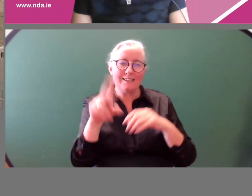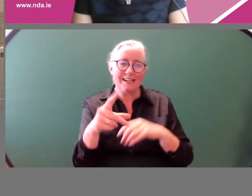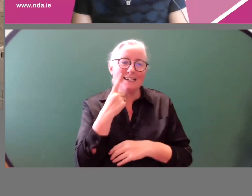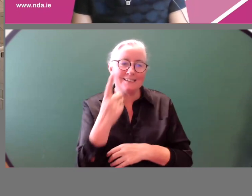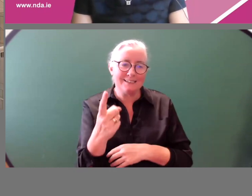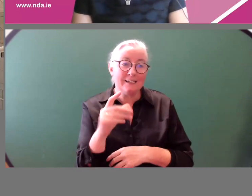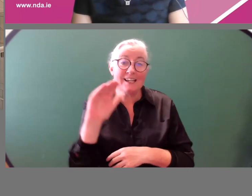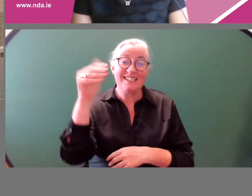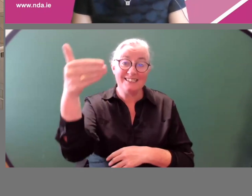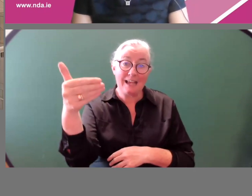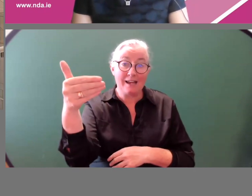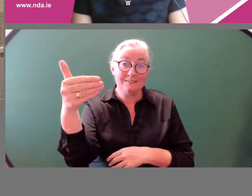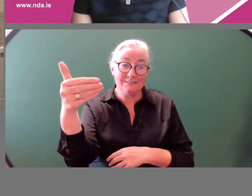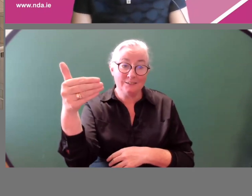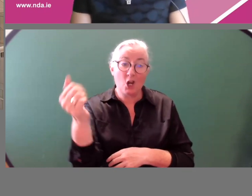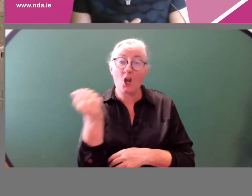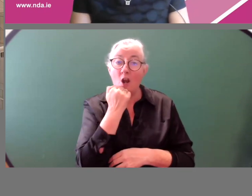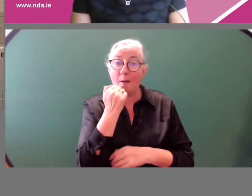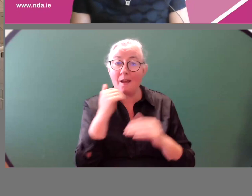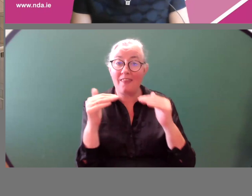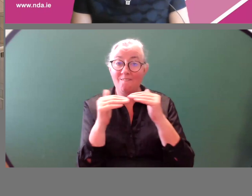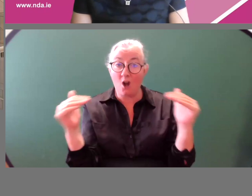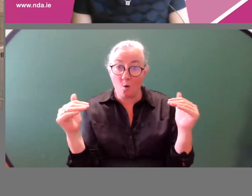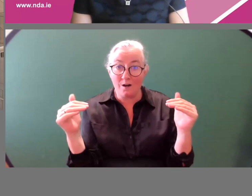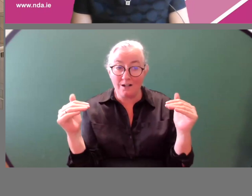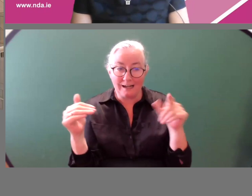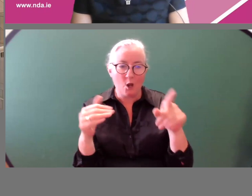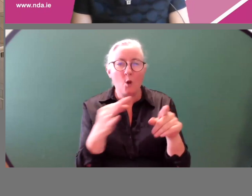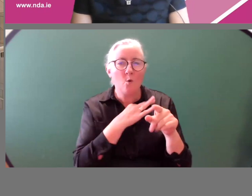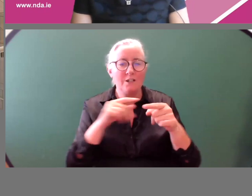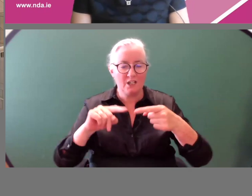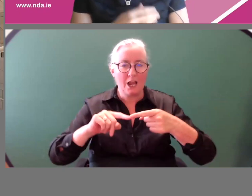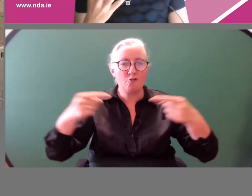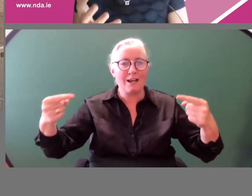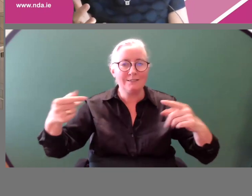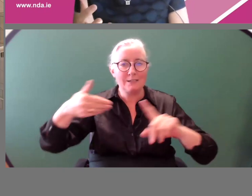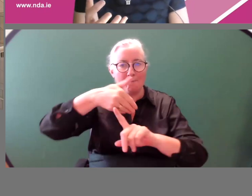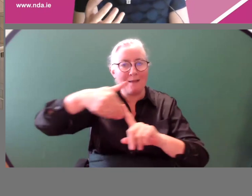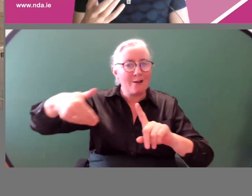the stairs with the number of the floor with good visual contrast to the background and importantly